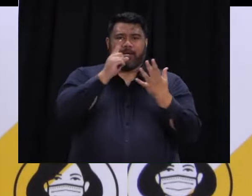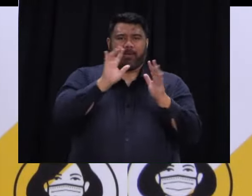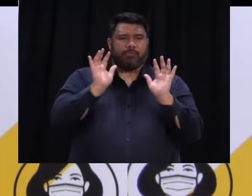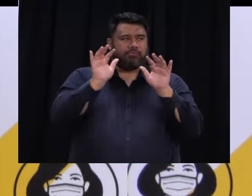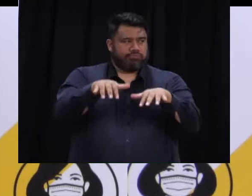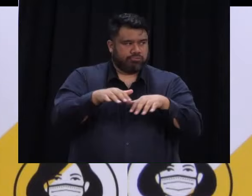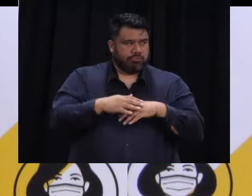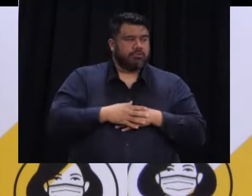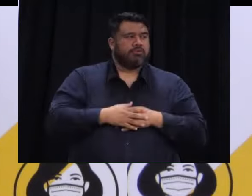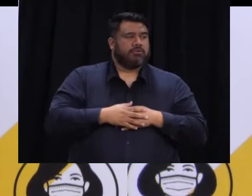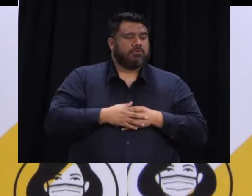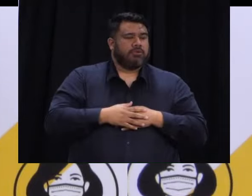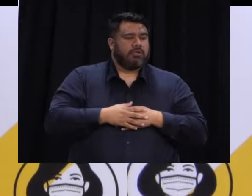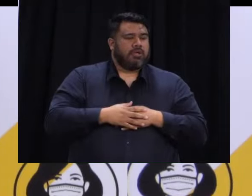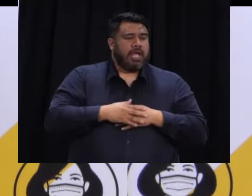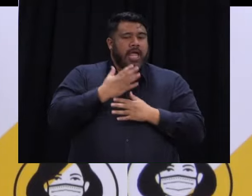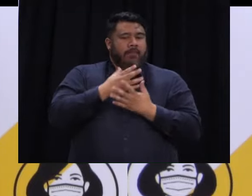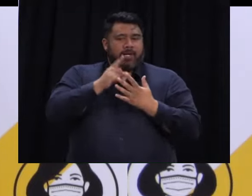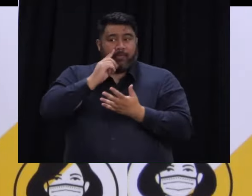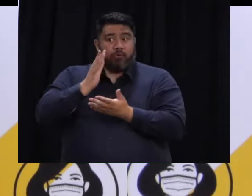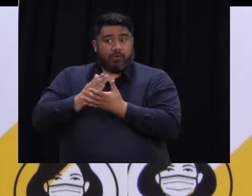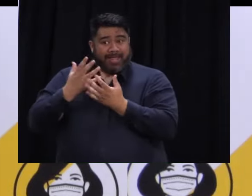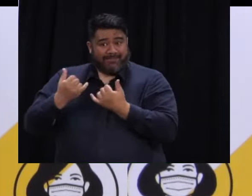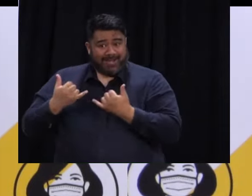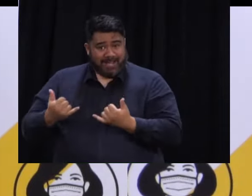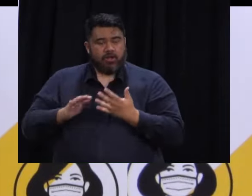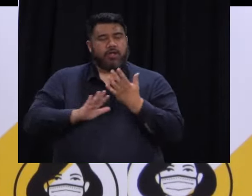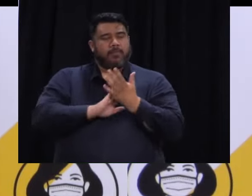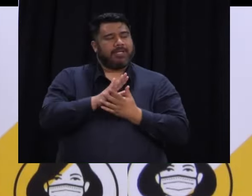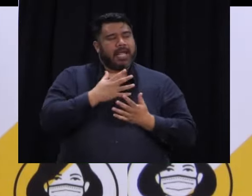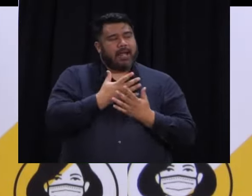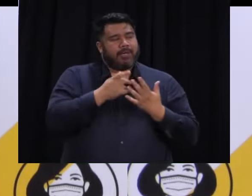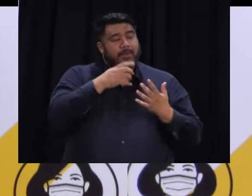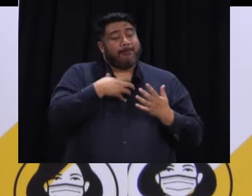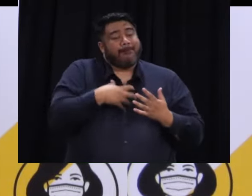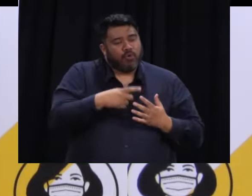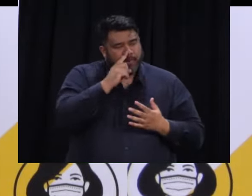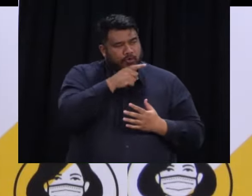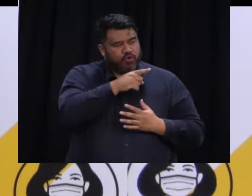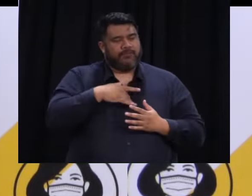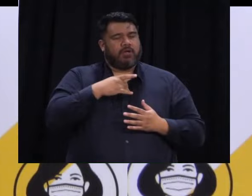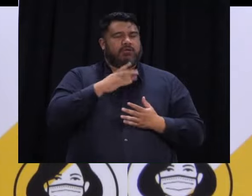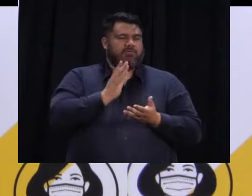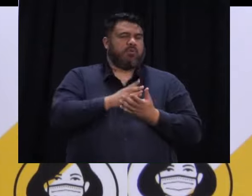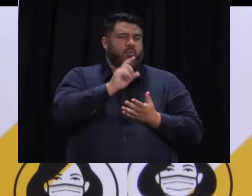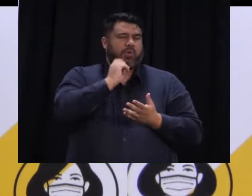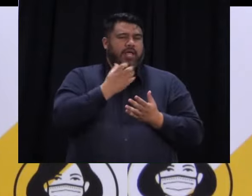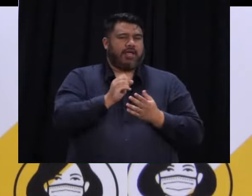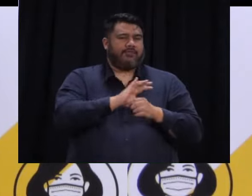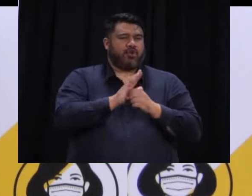how many people were at that service and how many of those people have been tested? I